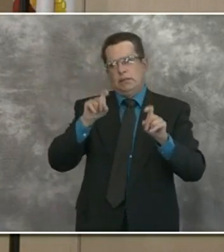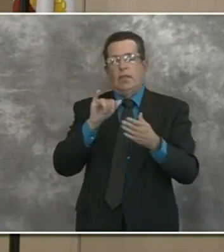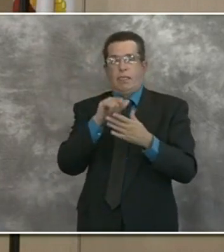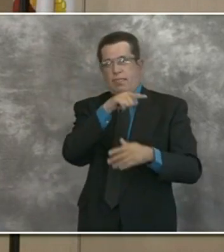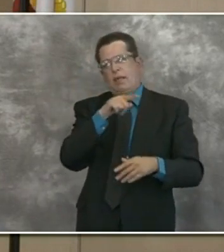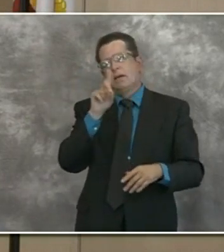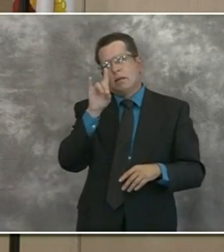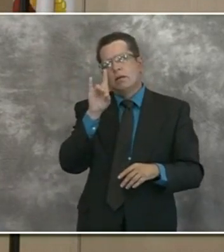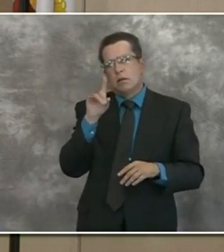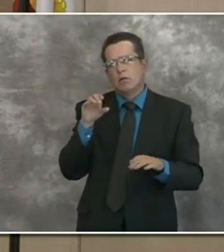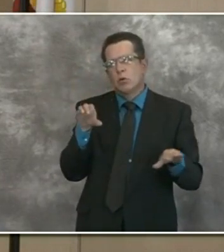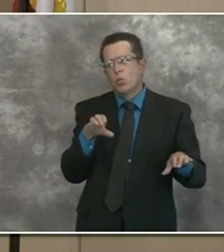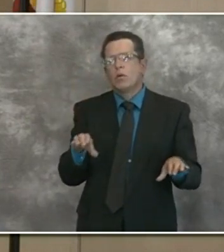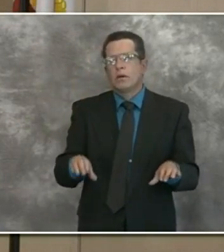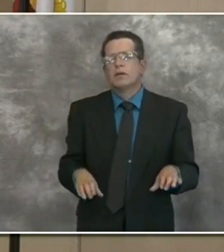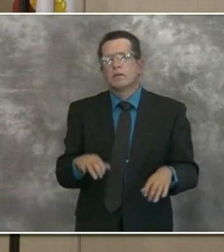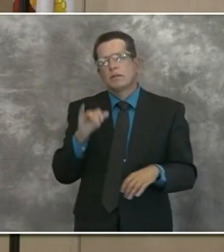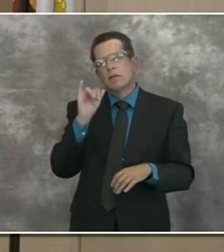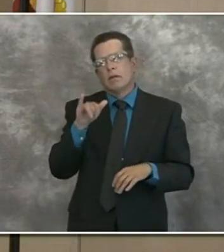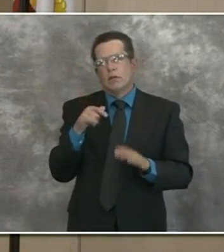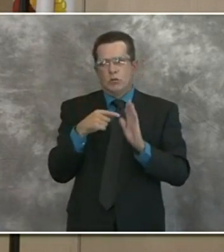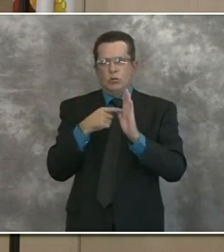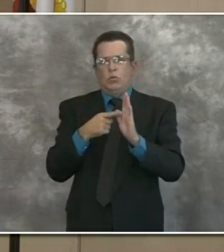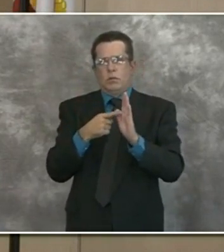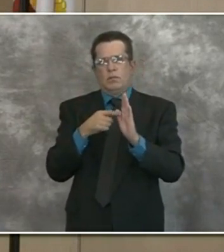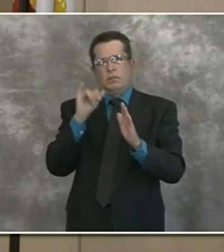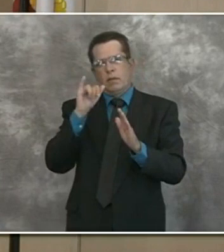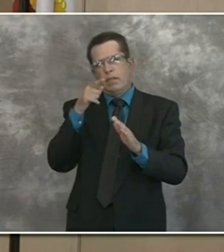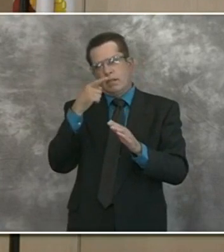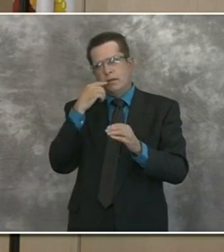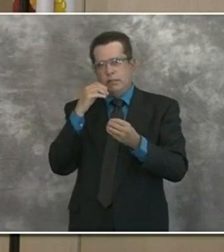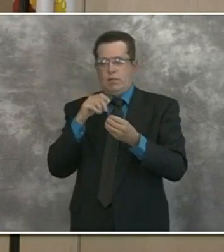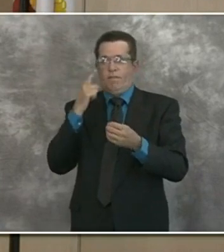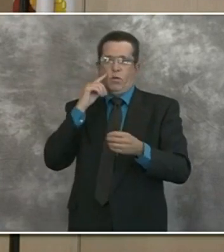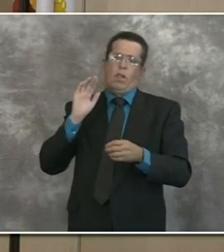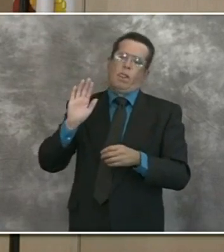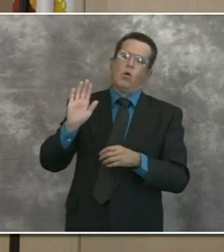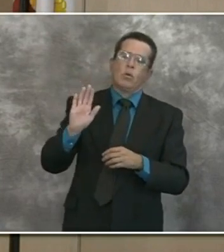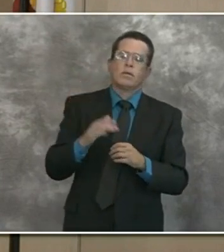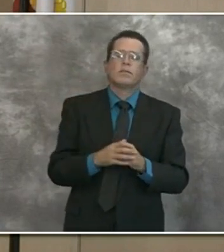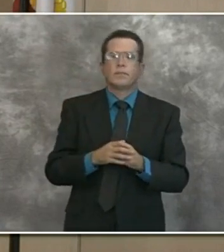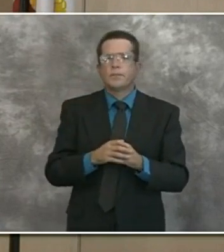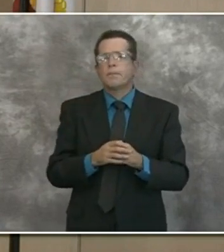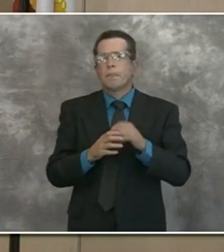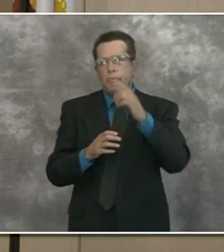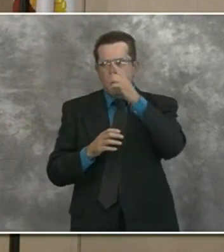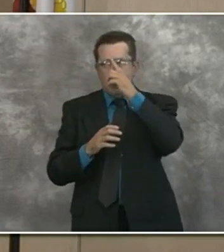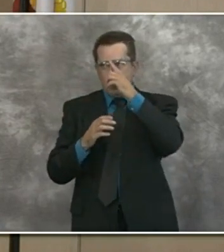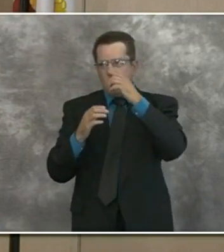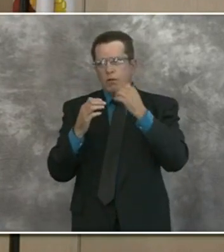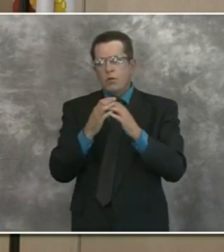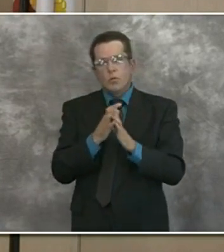NOT. ALARM THE TRIGGER, IF YOU WILL THIS IS JUST AN ABERRATION IN THE NUMBER OF TESTS. PERFORM WHICH IS A